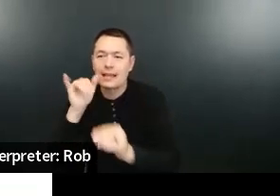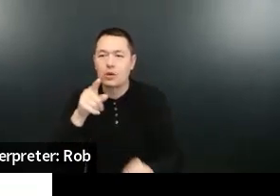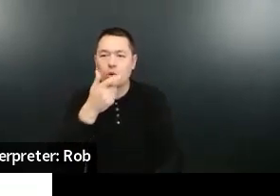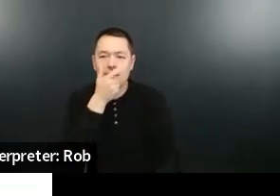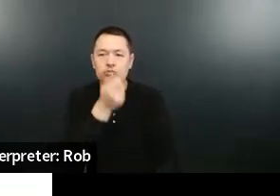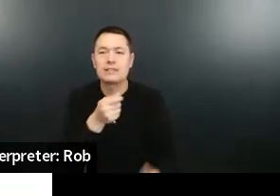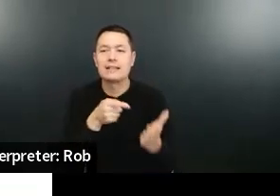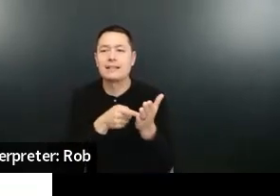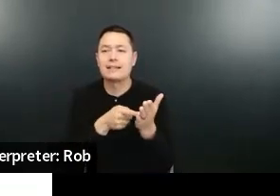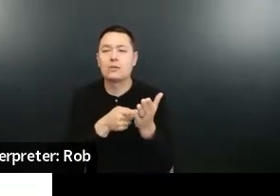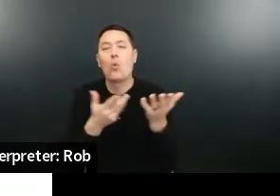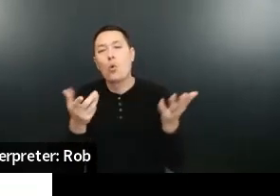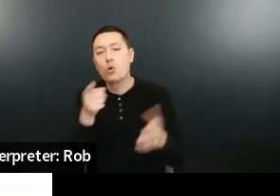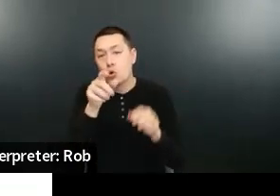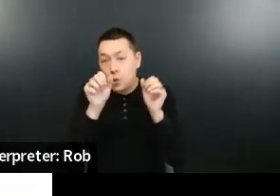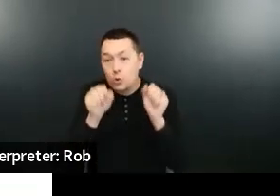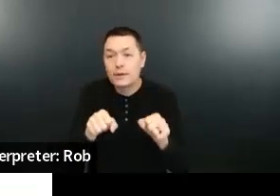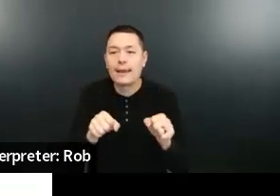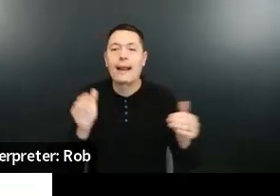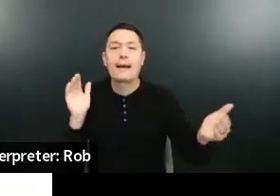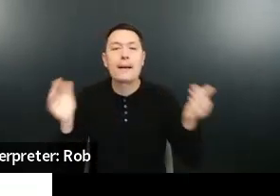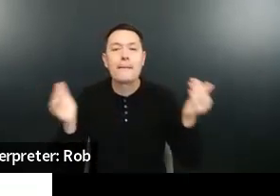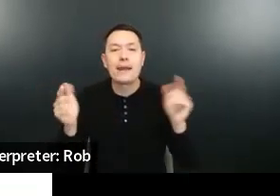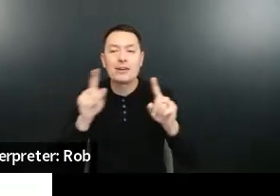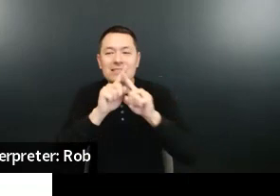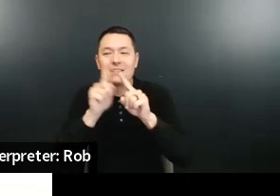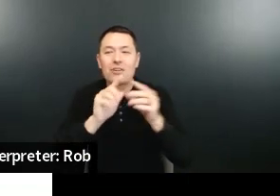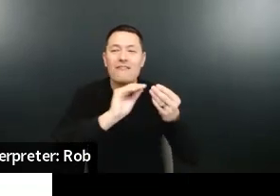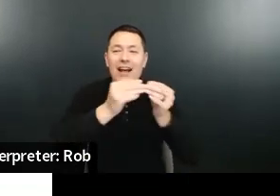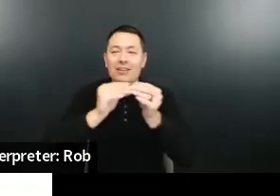Or you can compare the different values there in the dashboard.